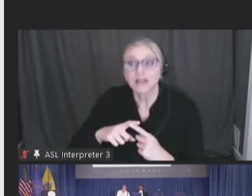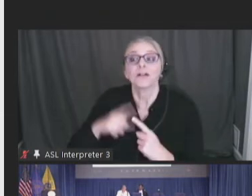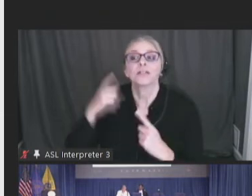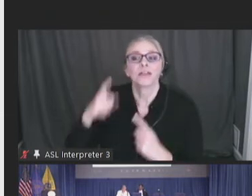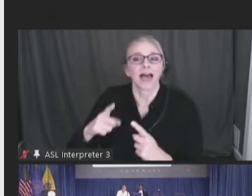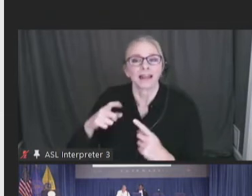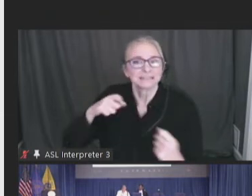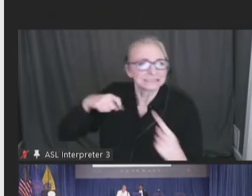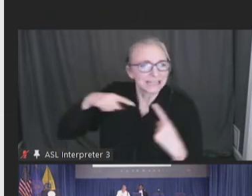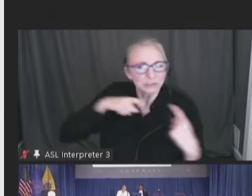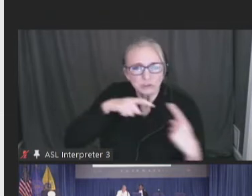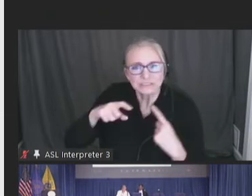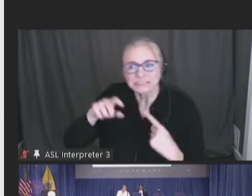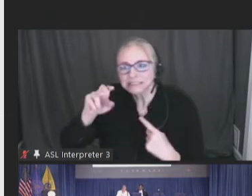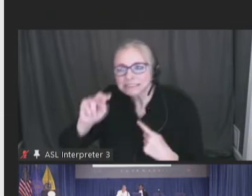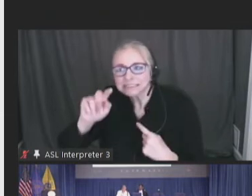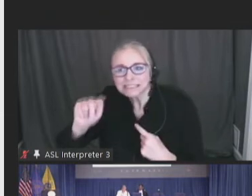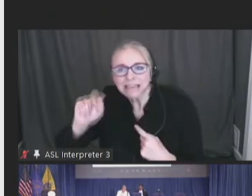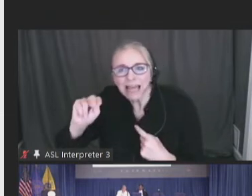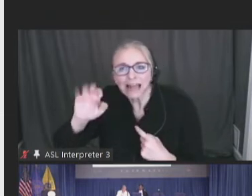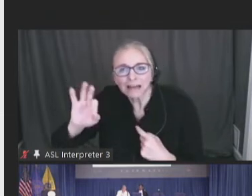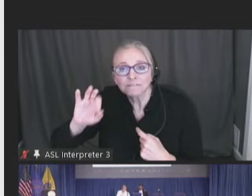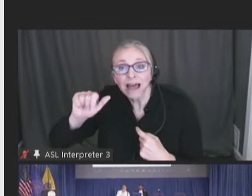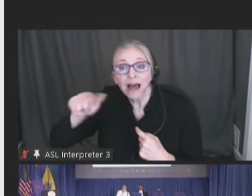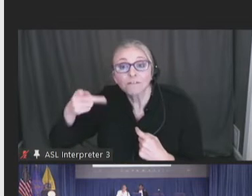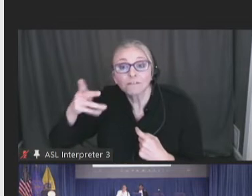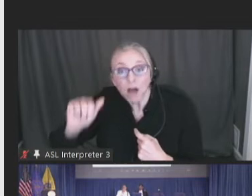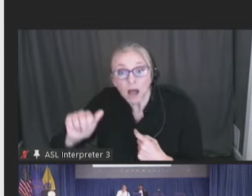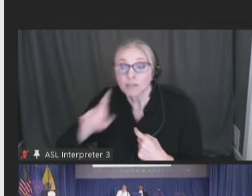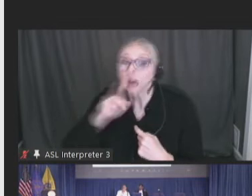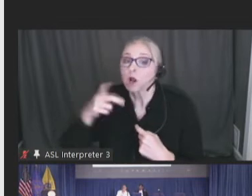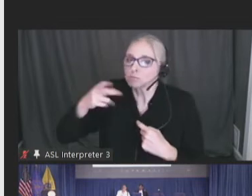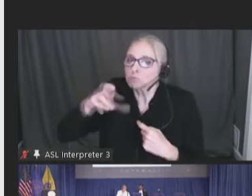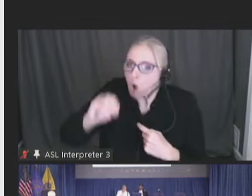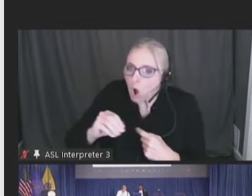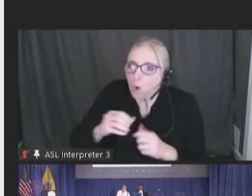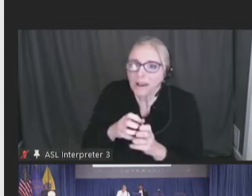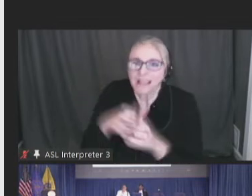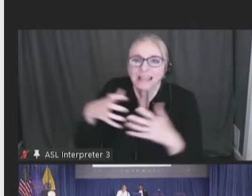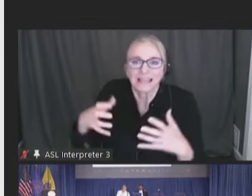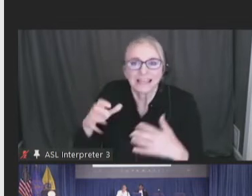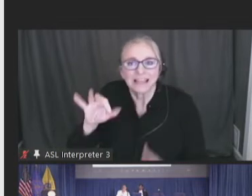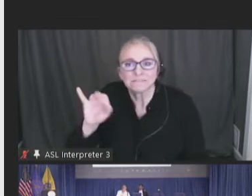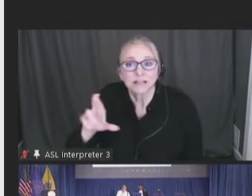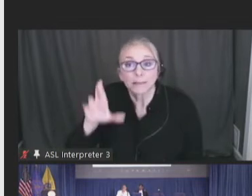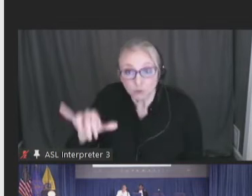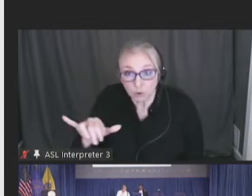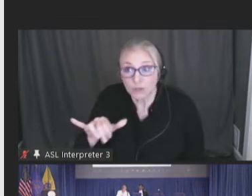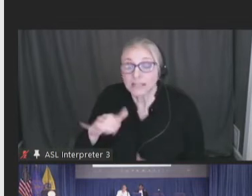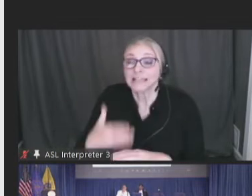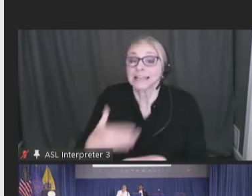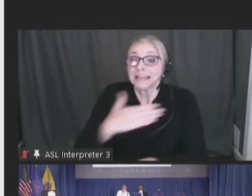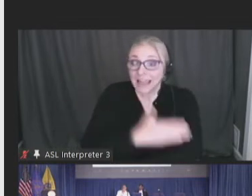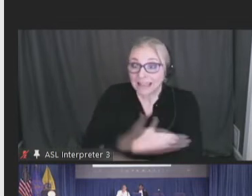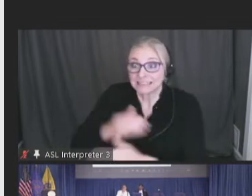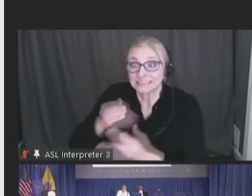and TNF alpha that are proinflammatory. It enhances the translation of the mRNA,